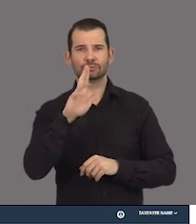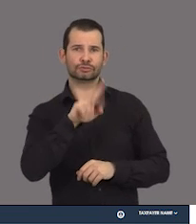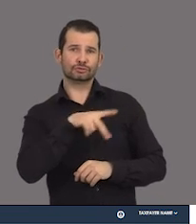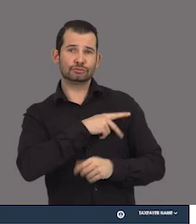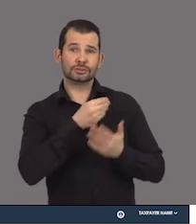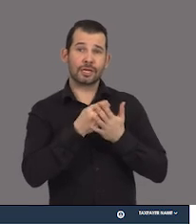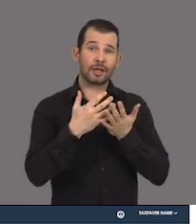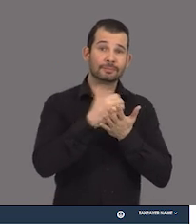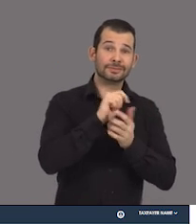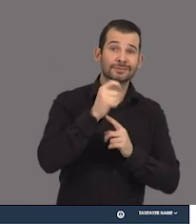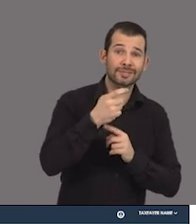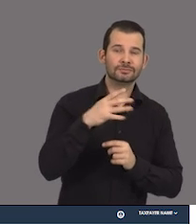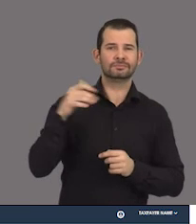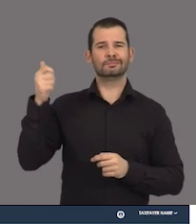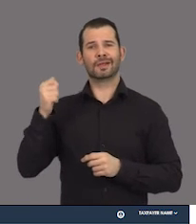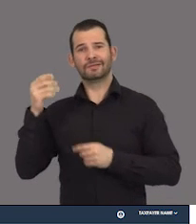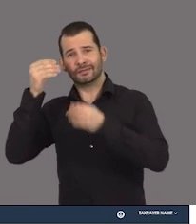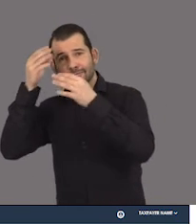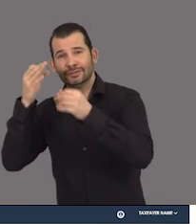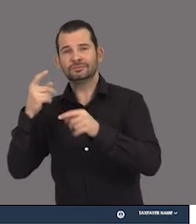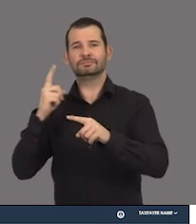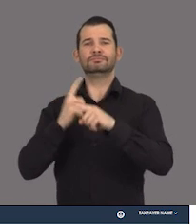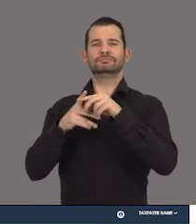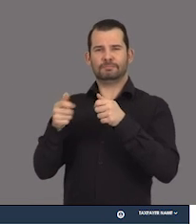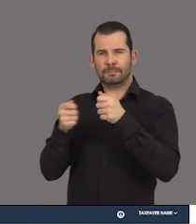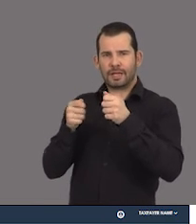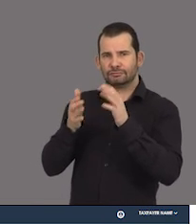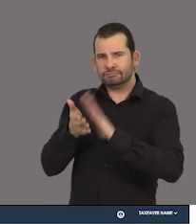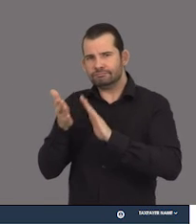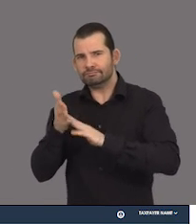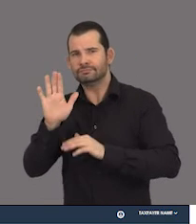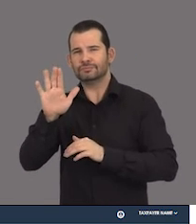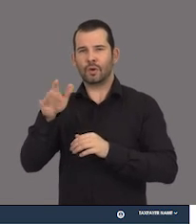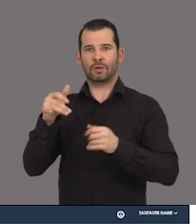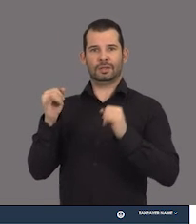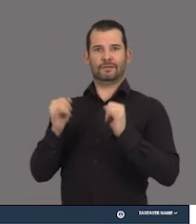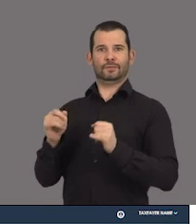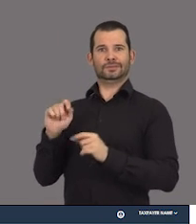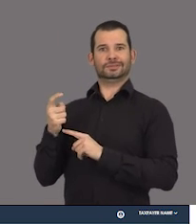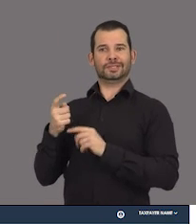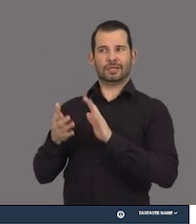benefit information and manage your individual tax affairs online on your own.